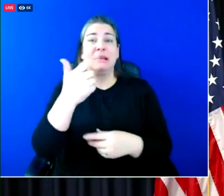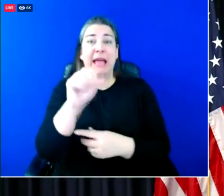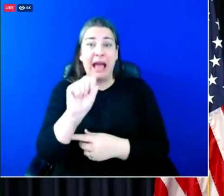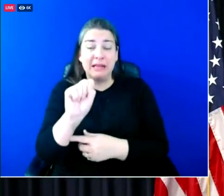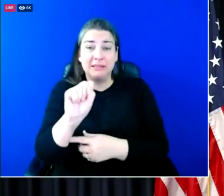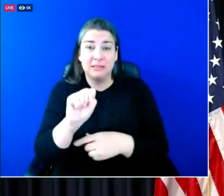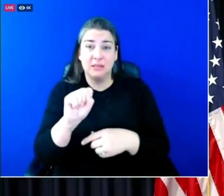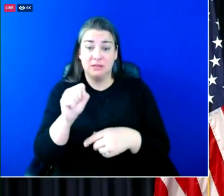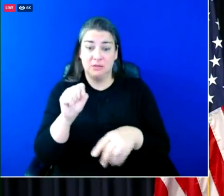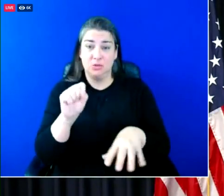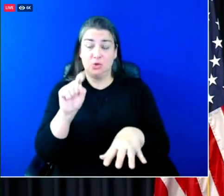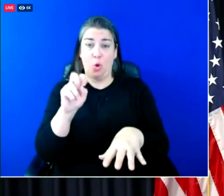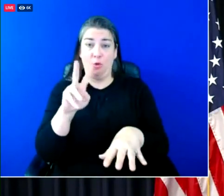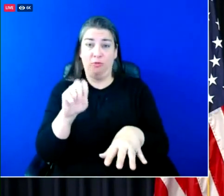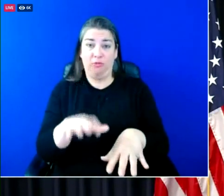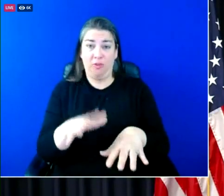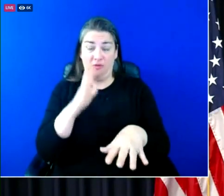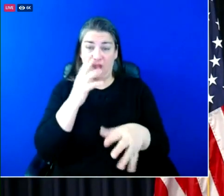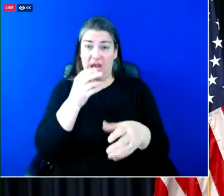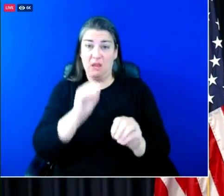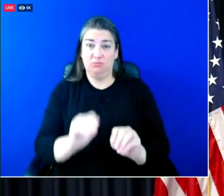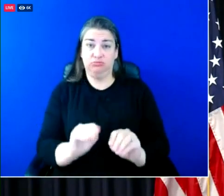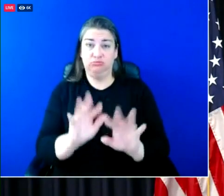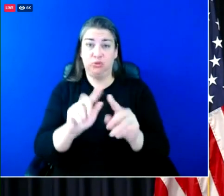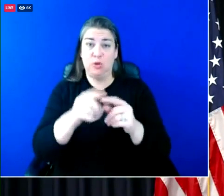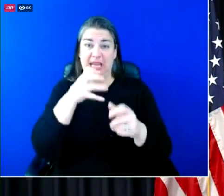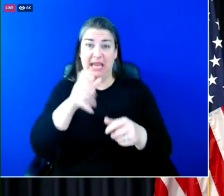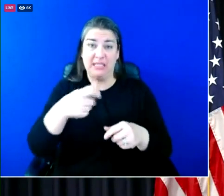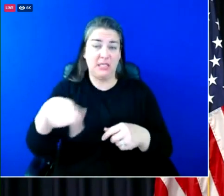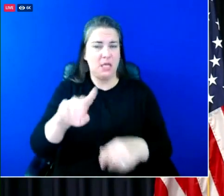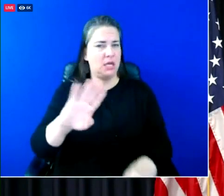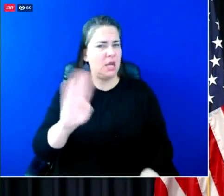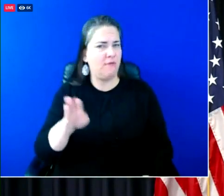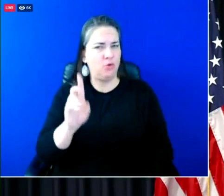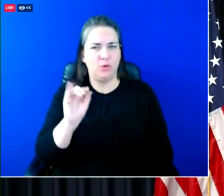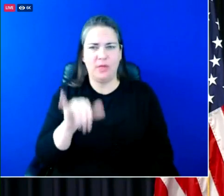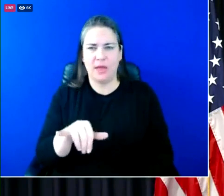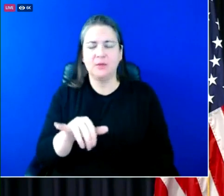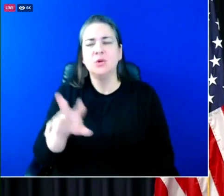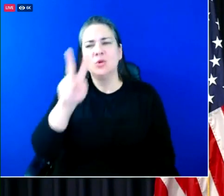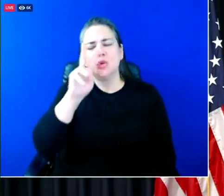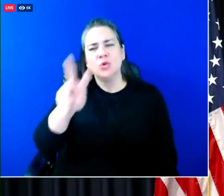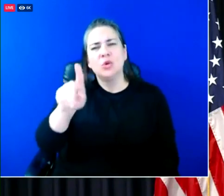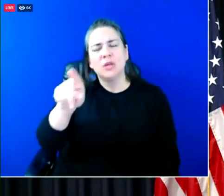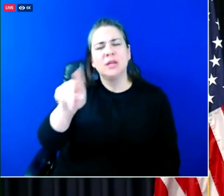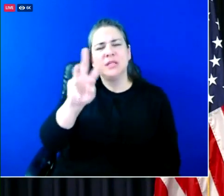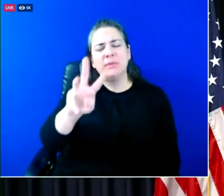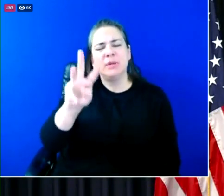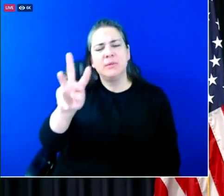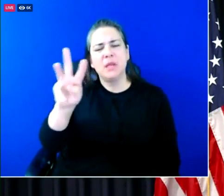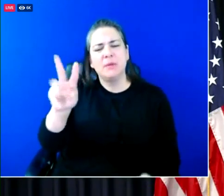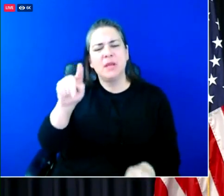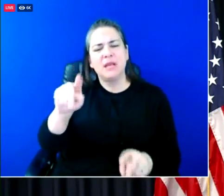Visit www dot CDC dot gov slash c o slash guidelines dot HTM For more